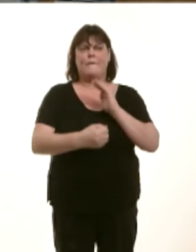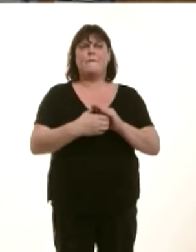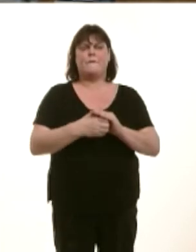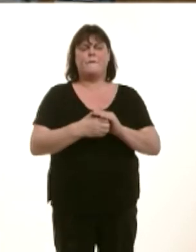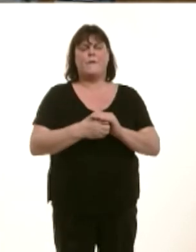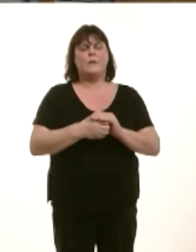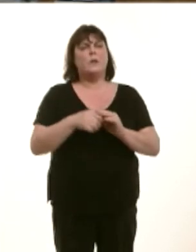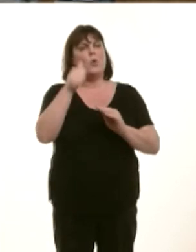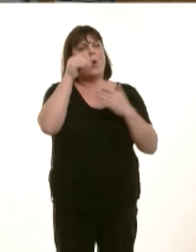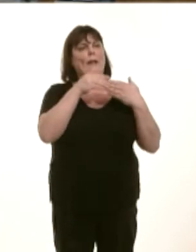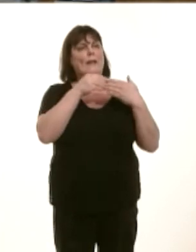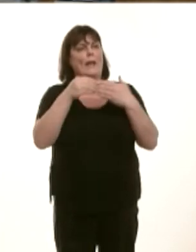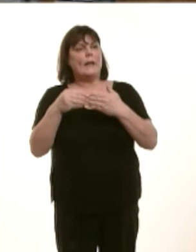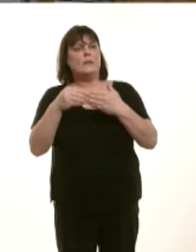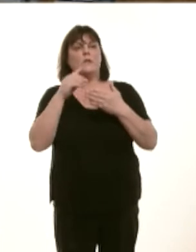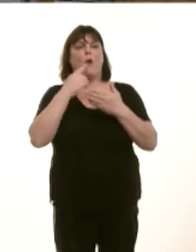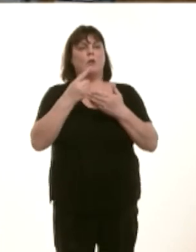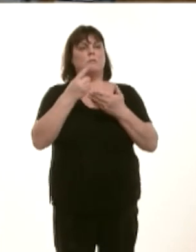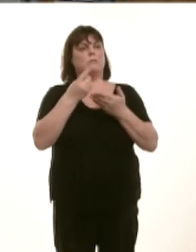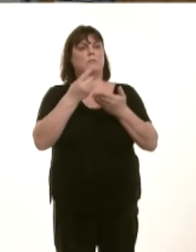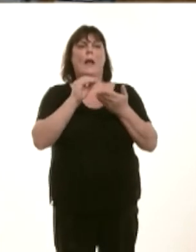Guidance on discretionary housing payments was issued by the Department for Work and